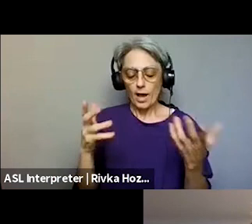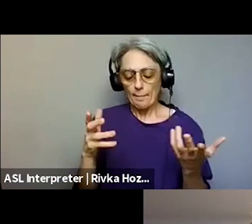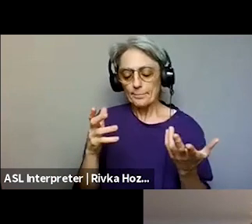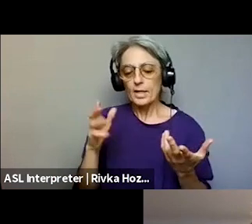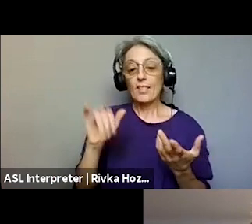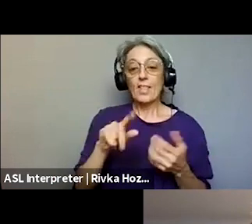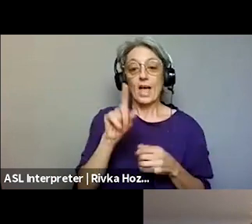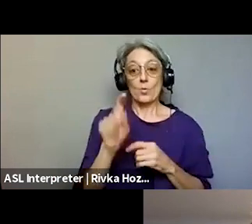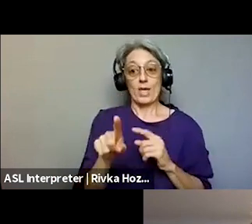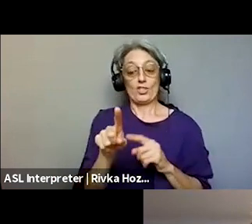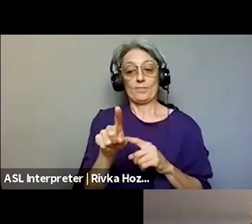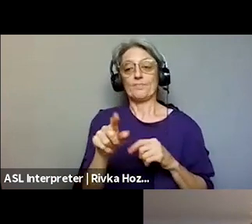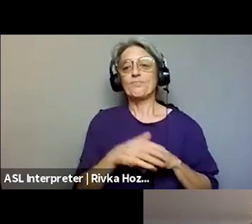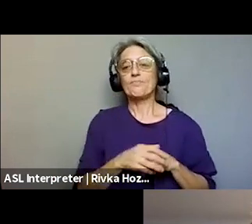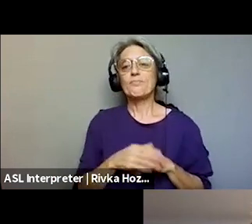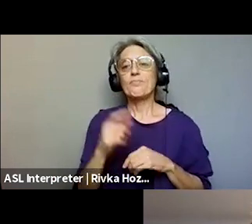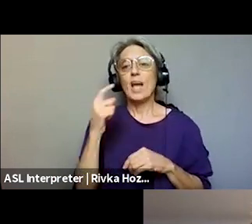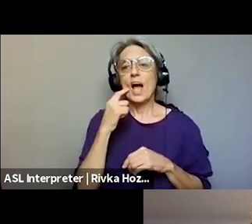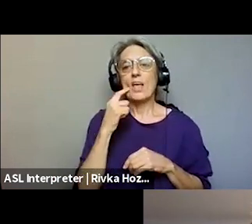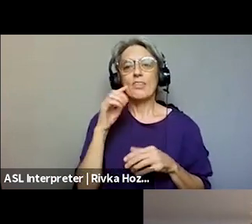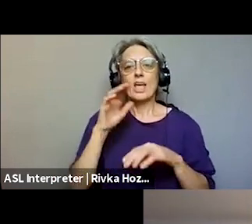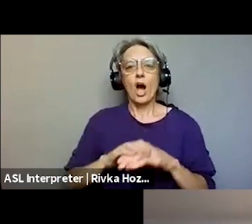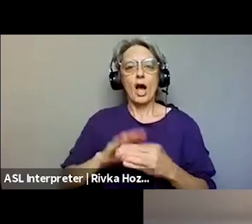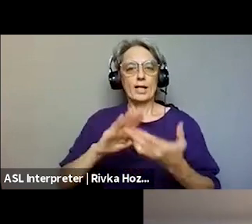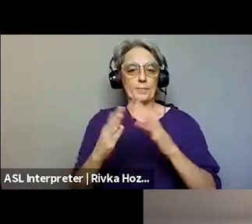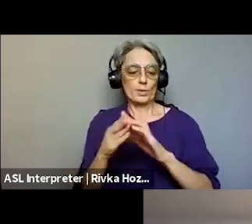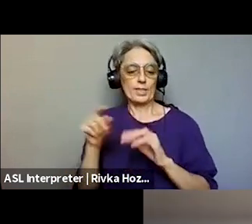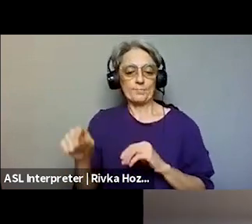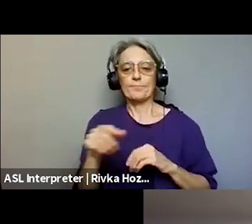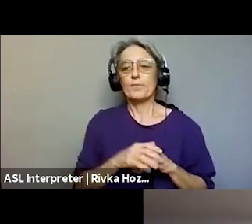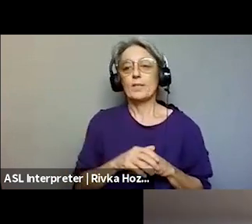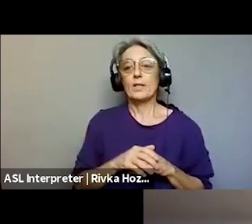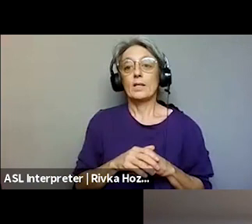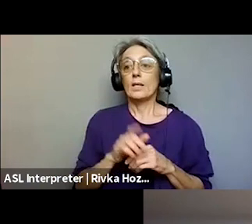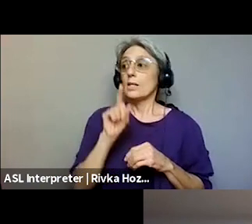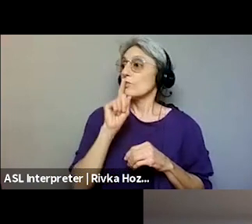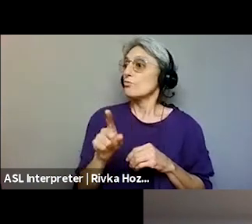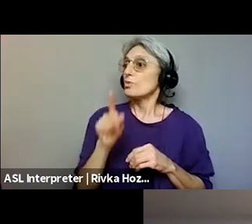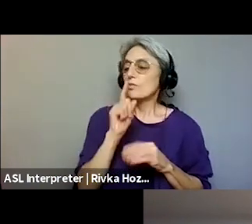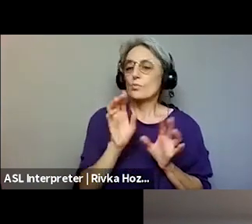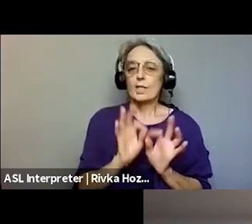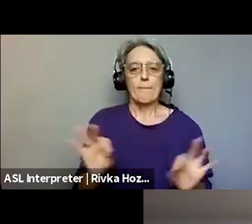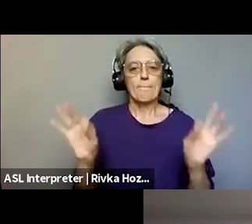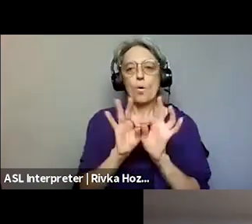I think that on community it is truly critical and important and we need to address that.